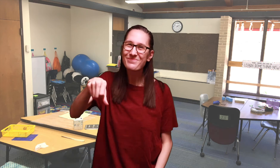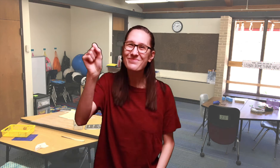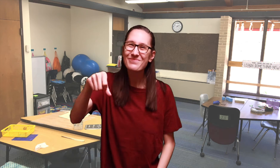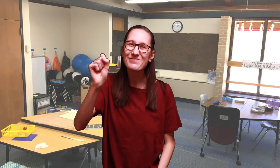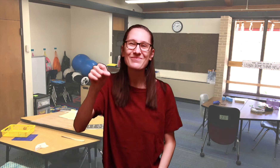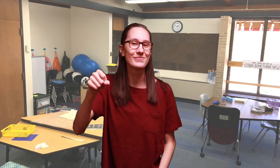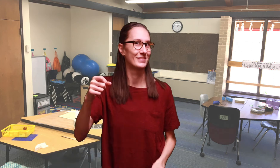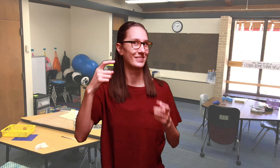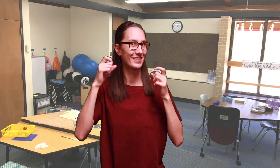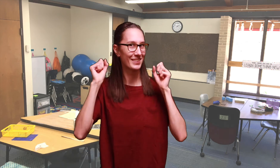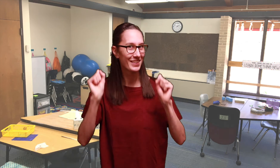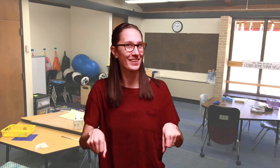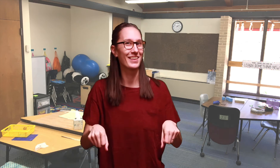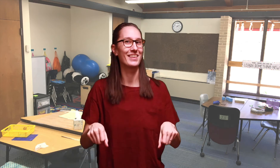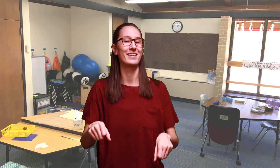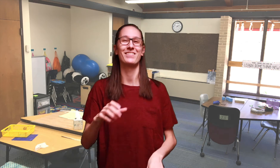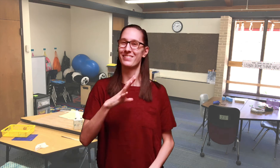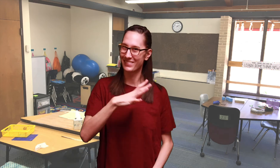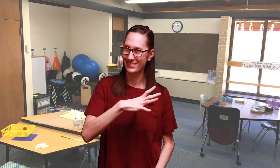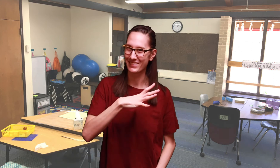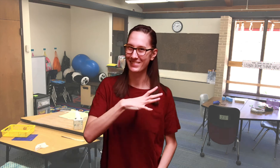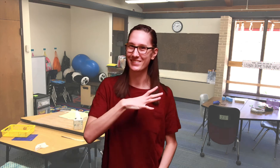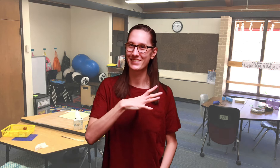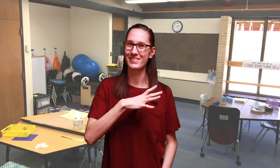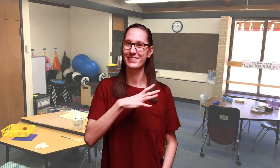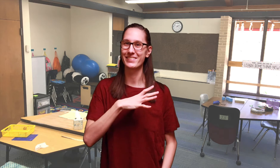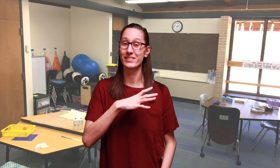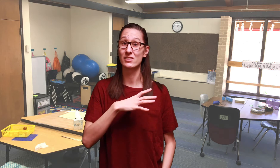Yes! We can